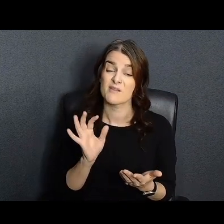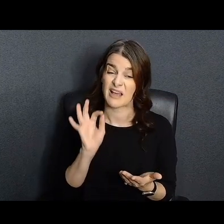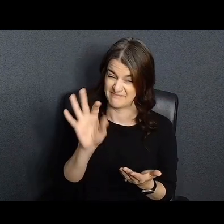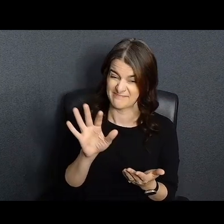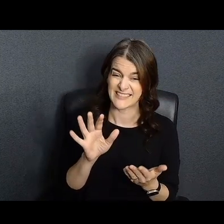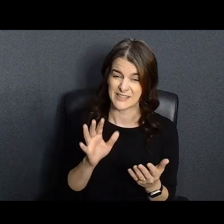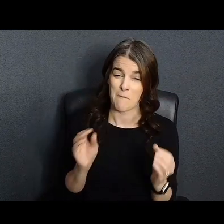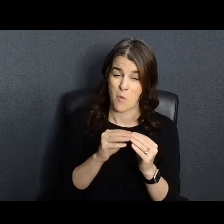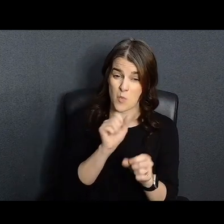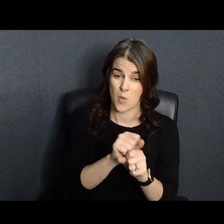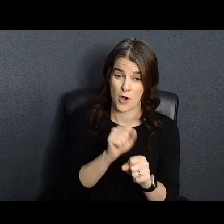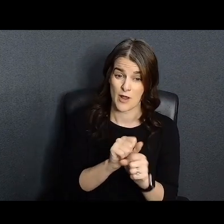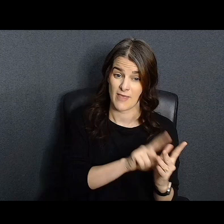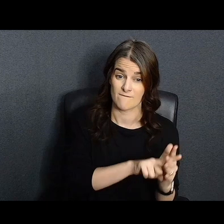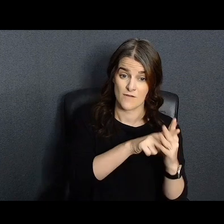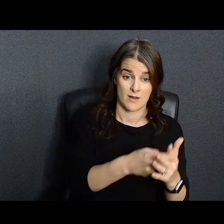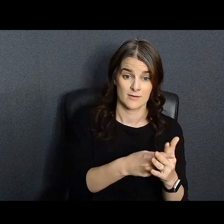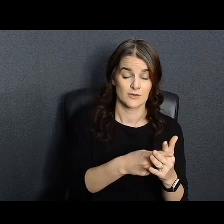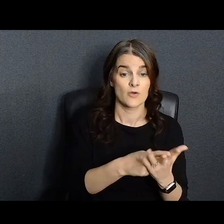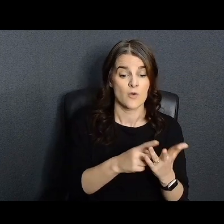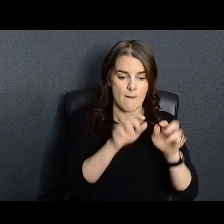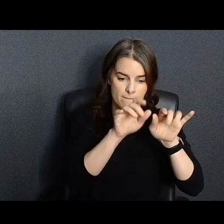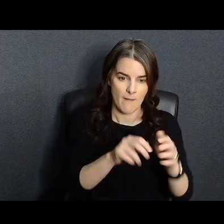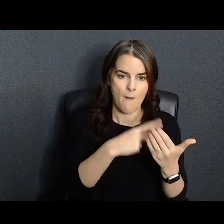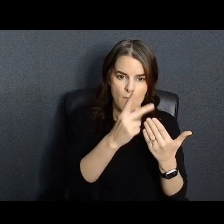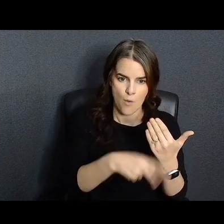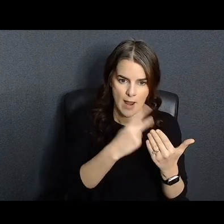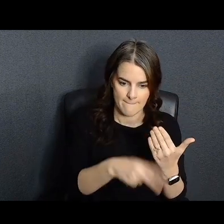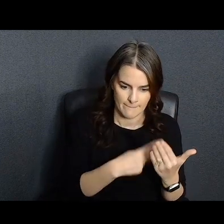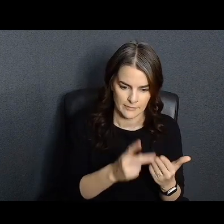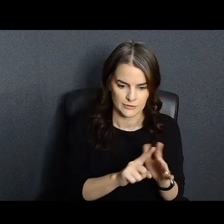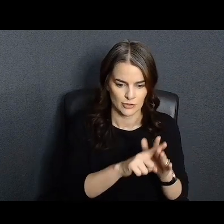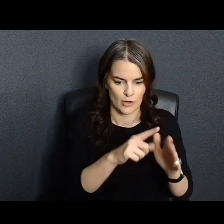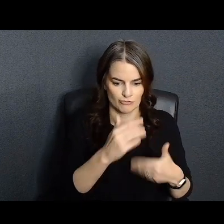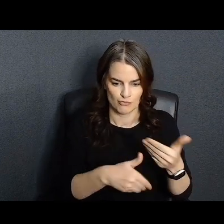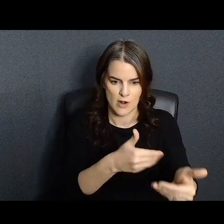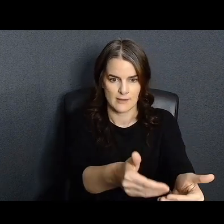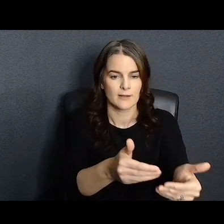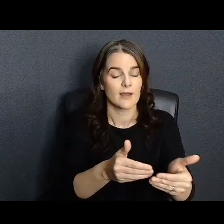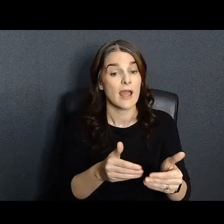to get it programmed initially off the ground running. It doesn't. It comes as a completely blank slate,